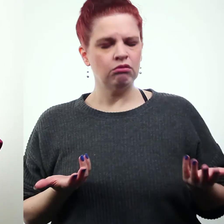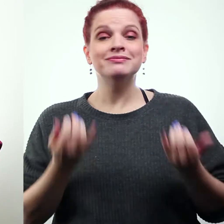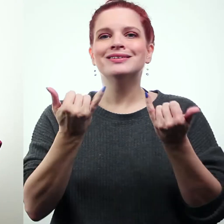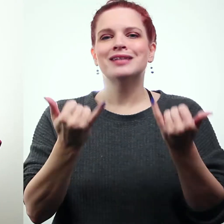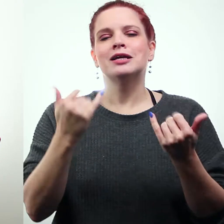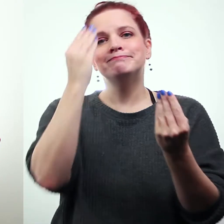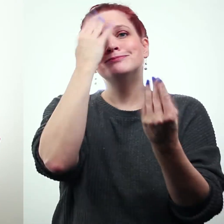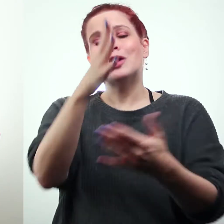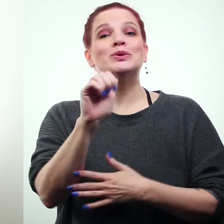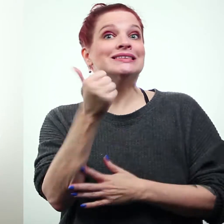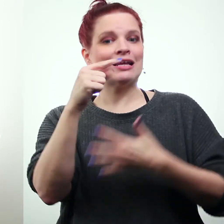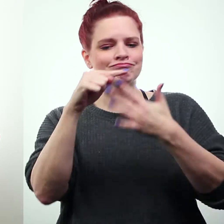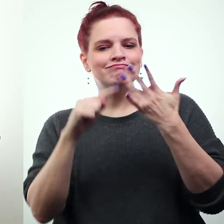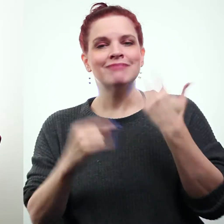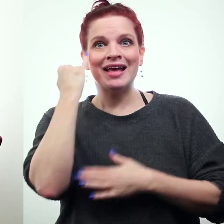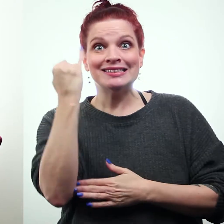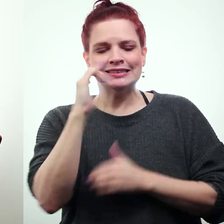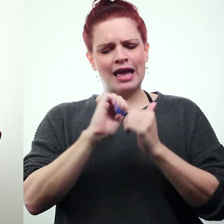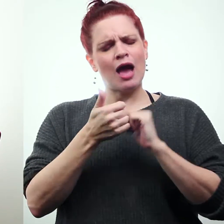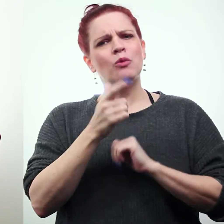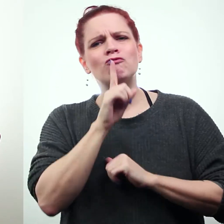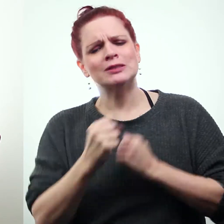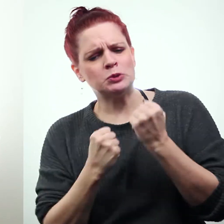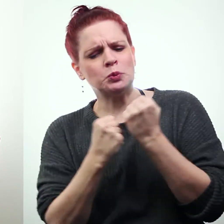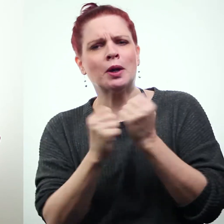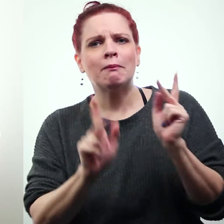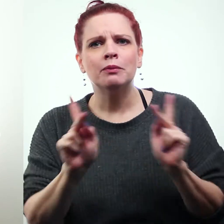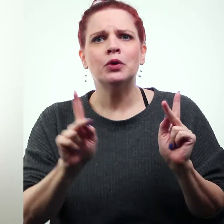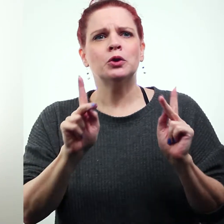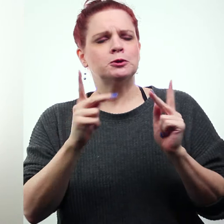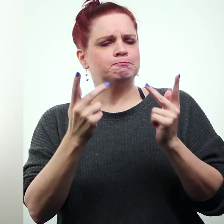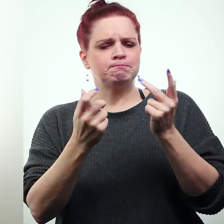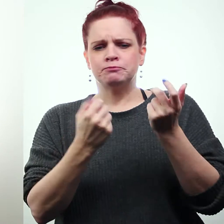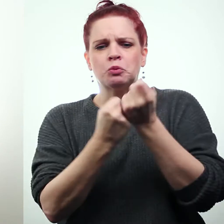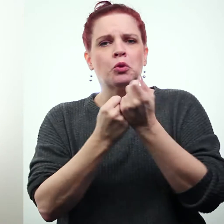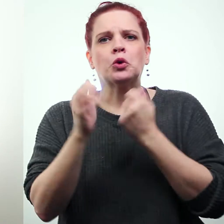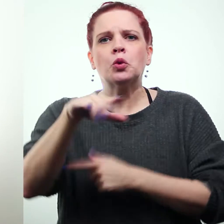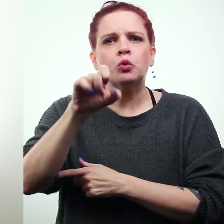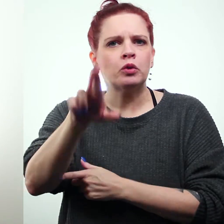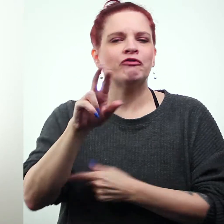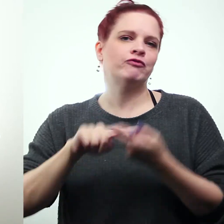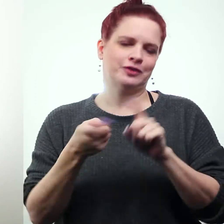So today I'm going to give you the top 10 tricks to be a really supportive person to all of your queer identified friends.